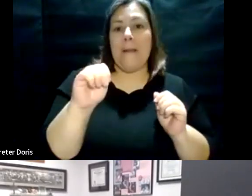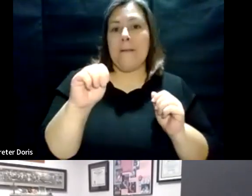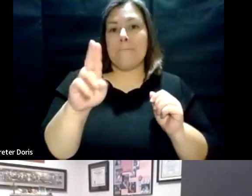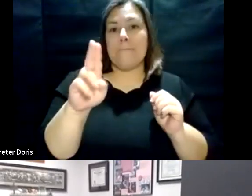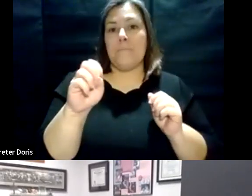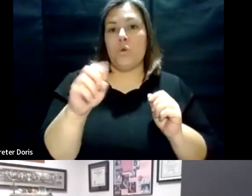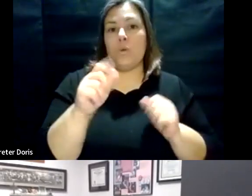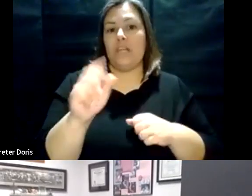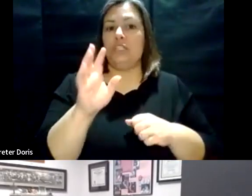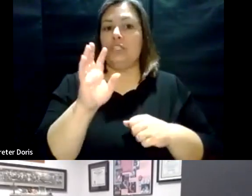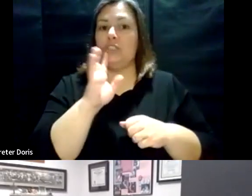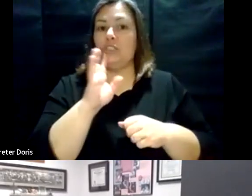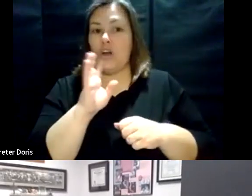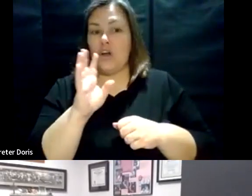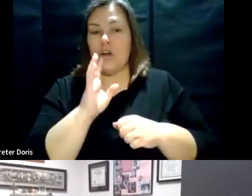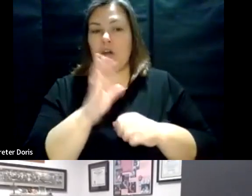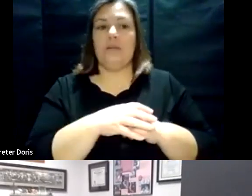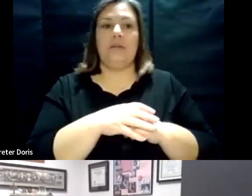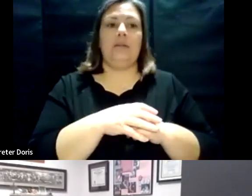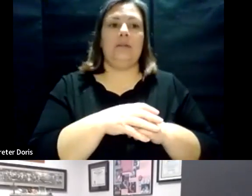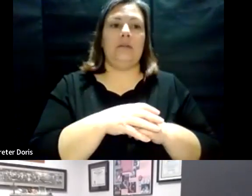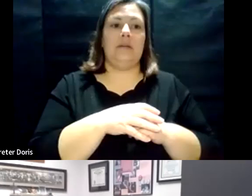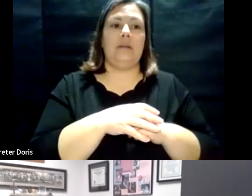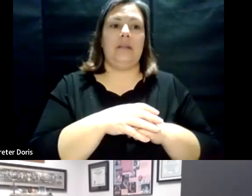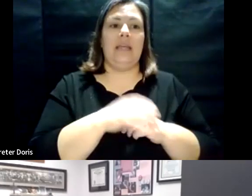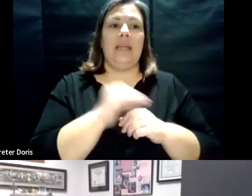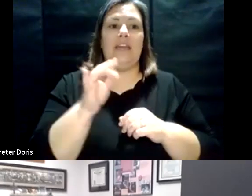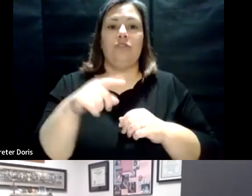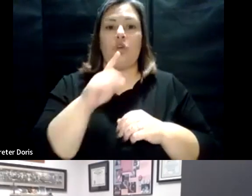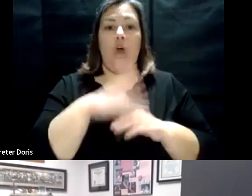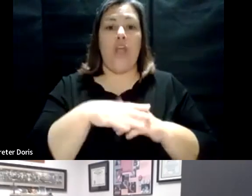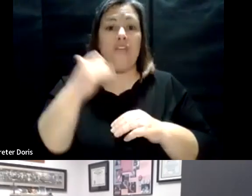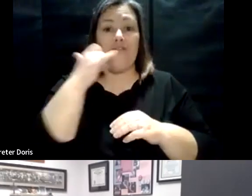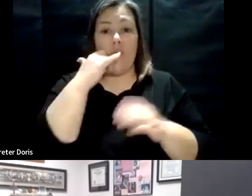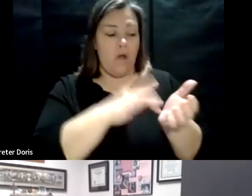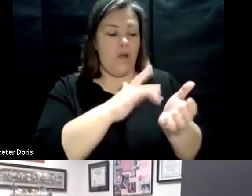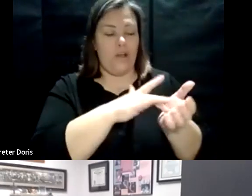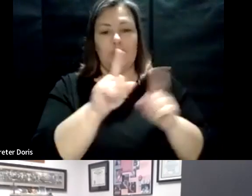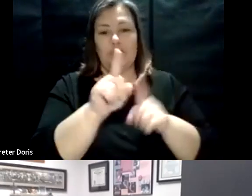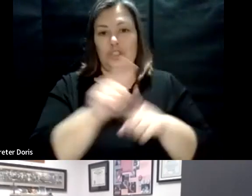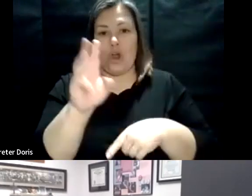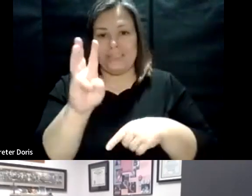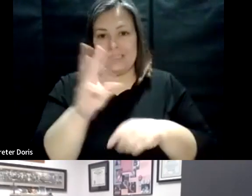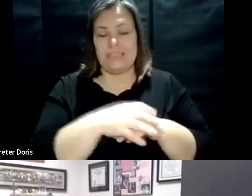Just because I know lot of people joined this will be your encouragement. You can always jump into there and then star 6 on mute.